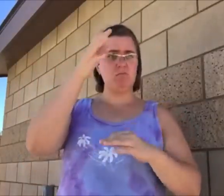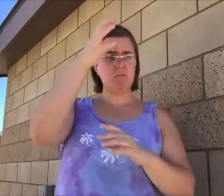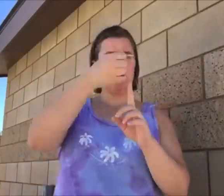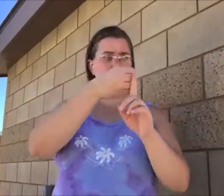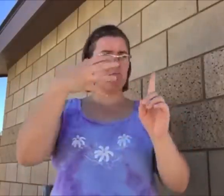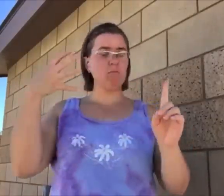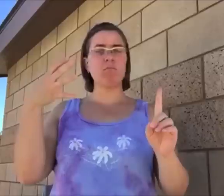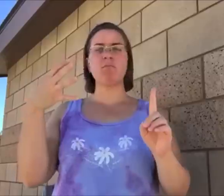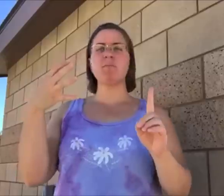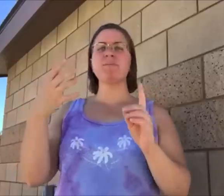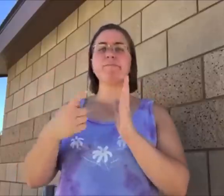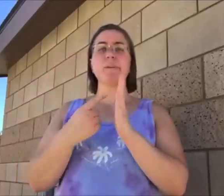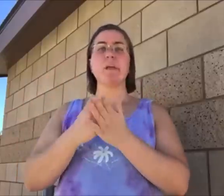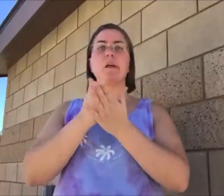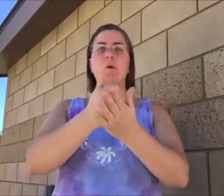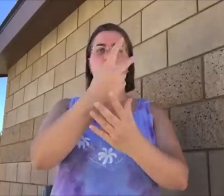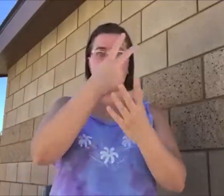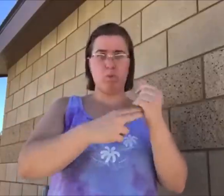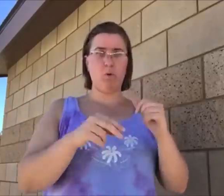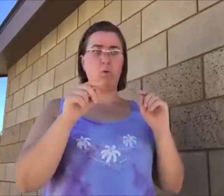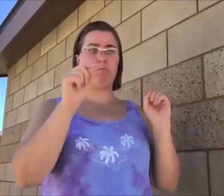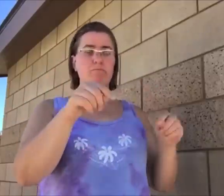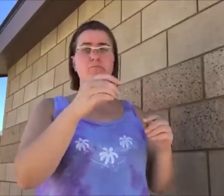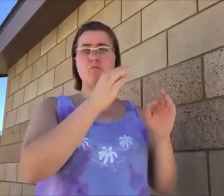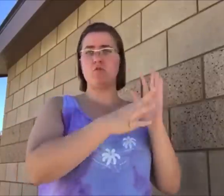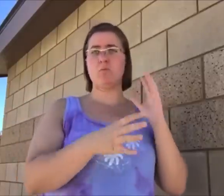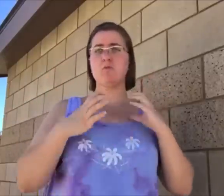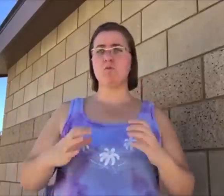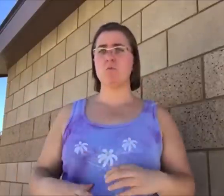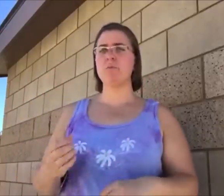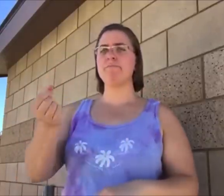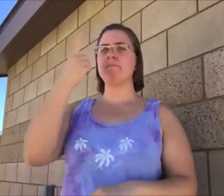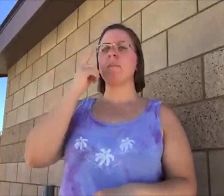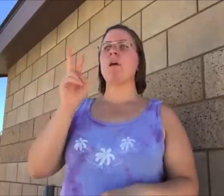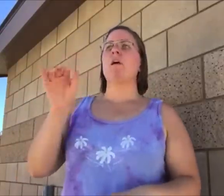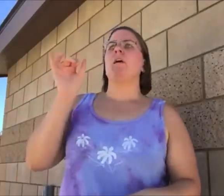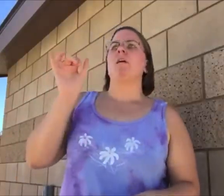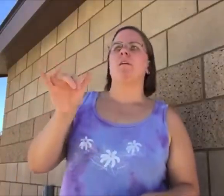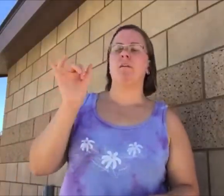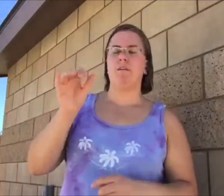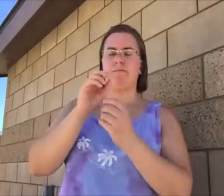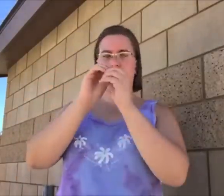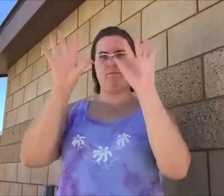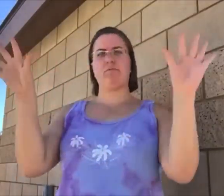and through that explanation, the interpreter(s) and/or Deaf student